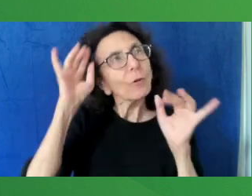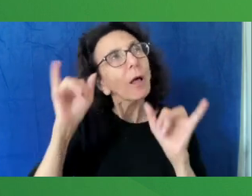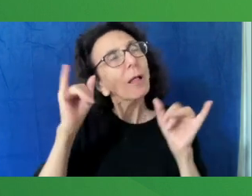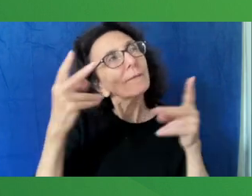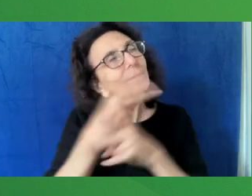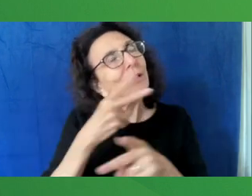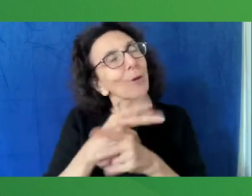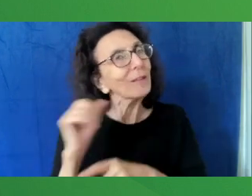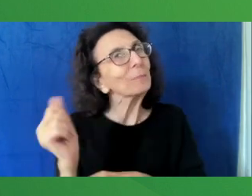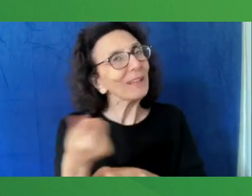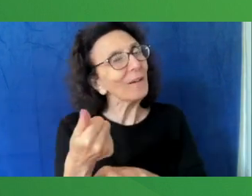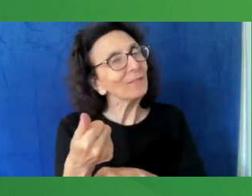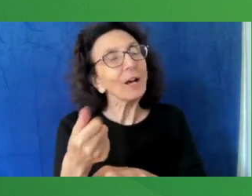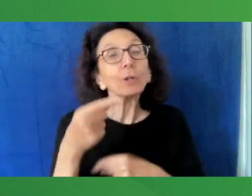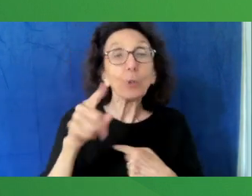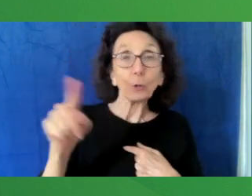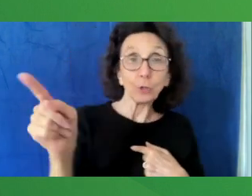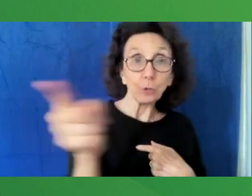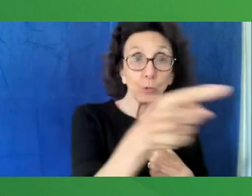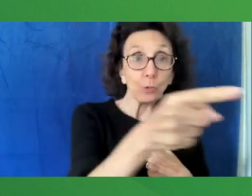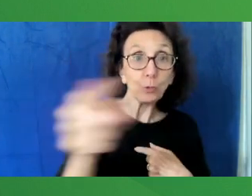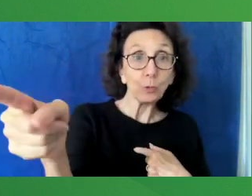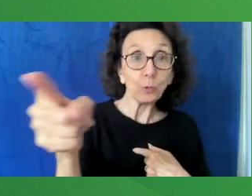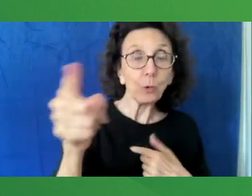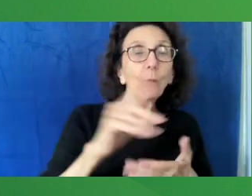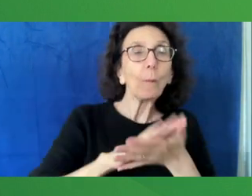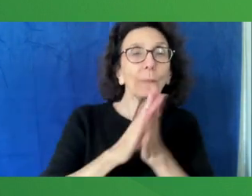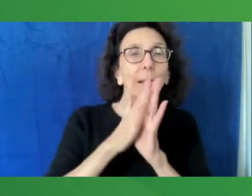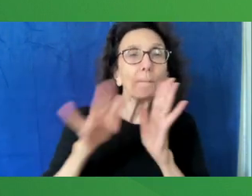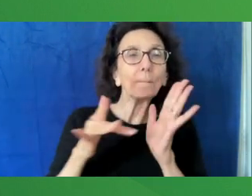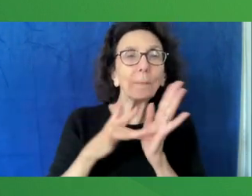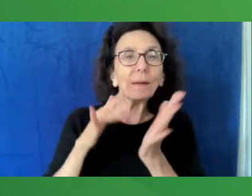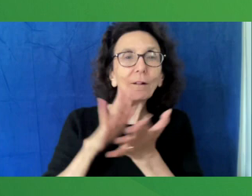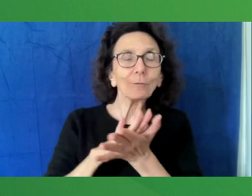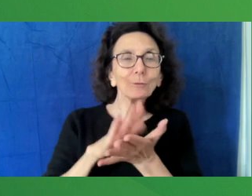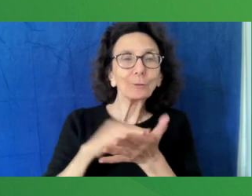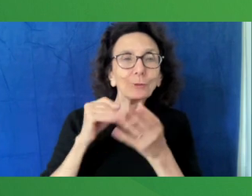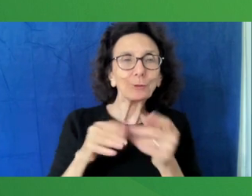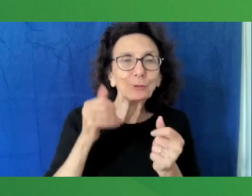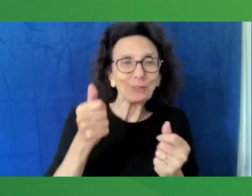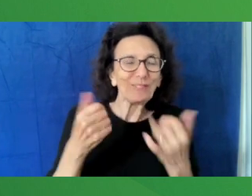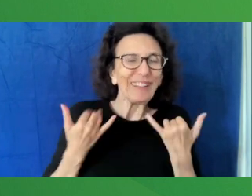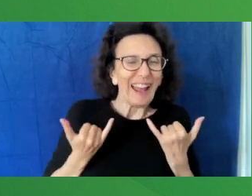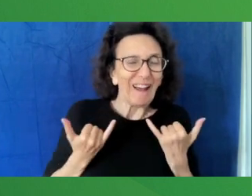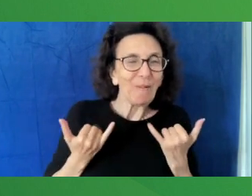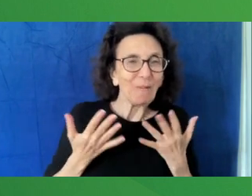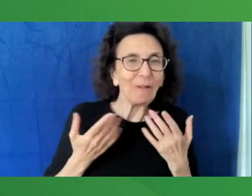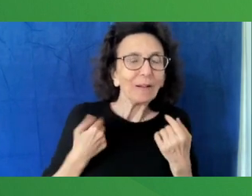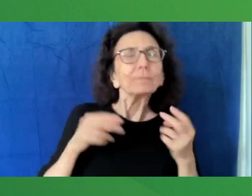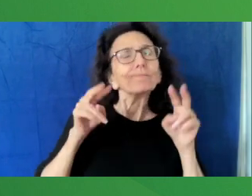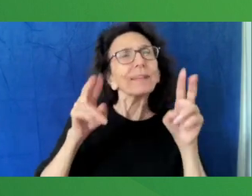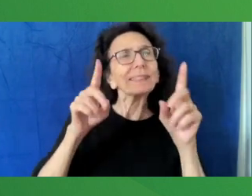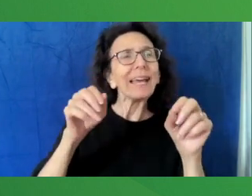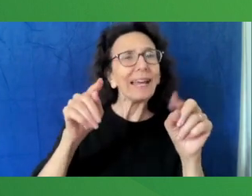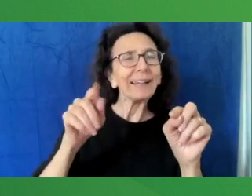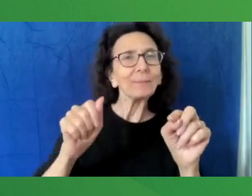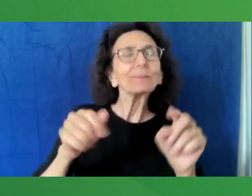you to act as a middle school student. And when you look at the data, think about what would a middle school student notice